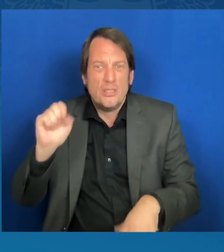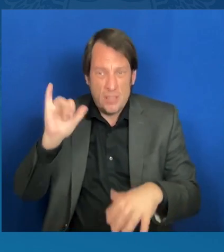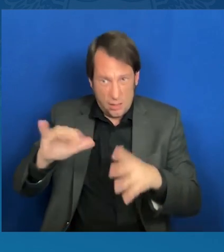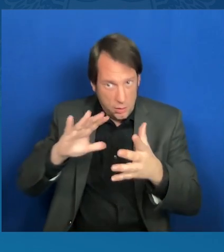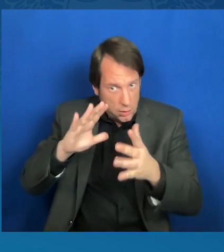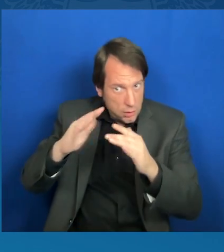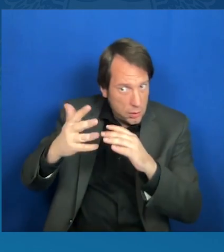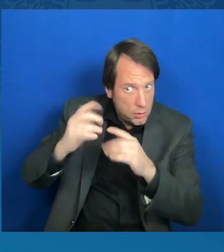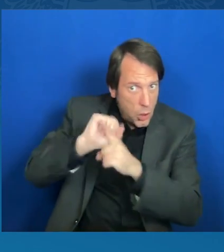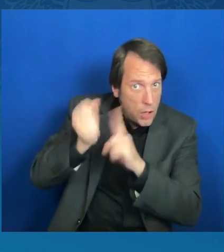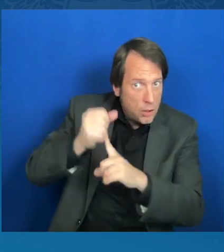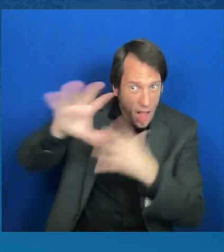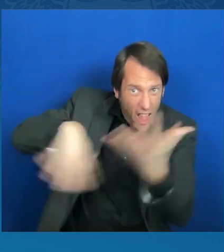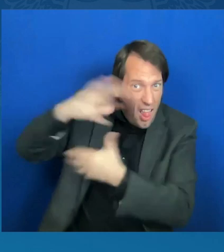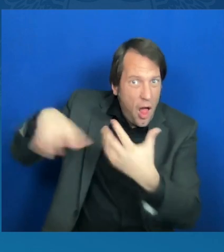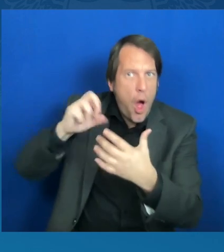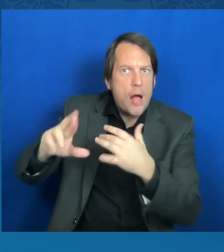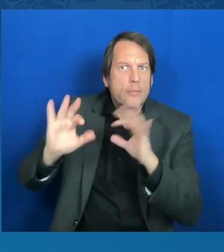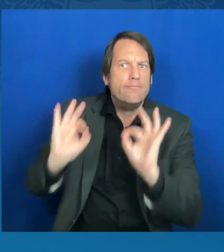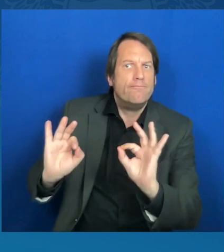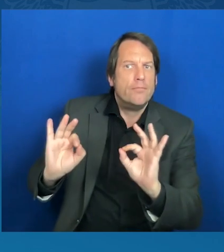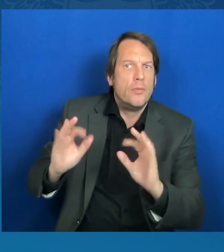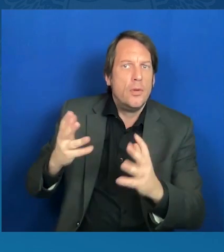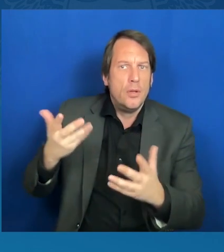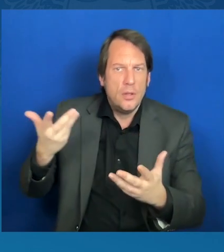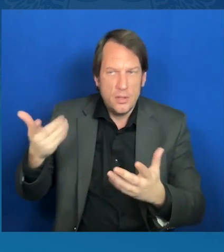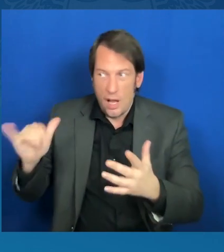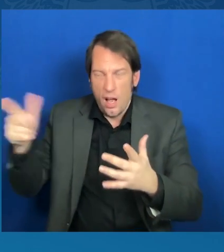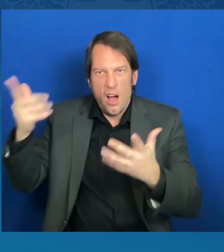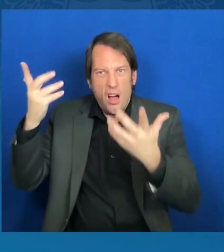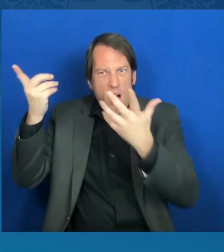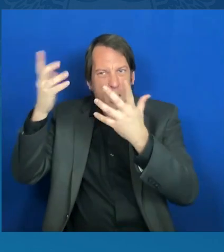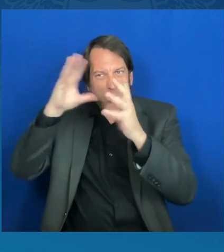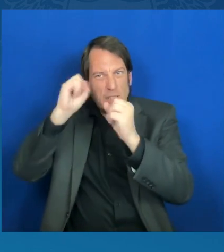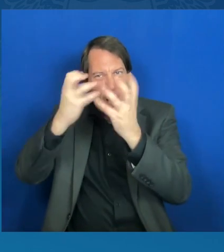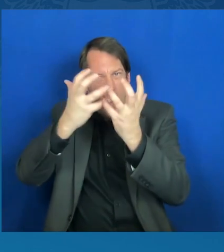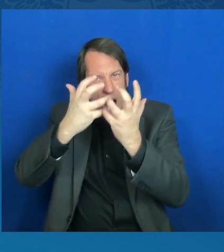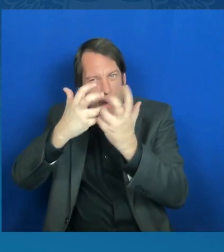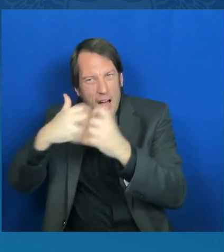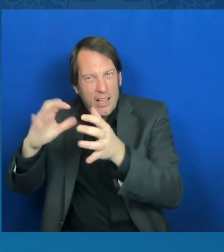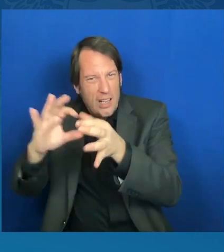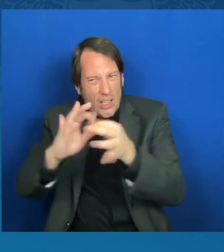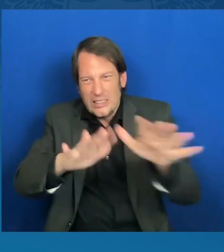coordinating and directing leaders